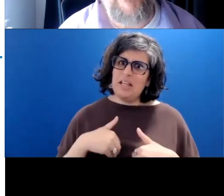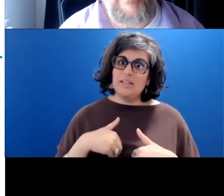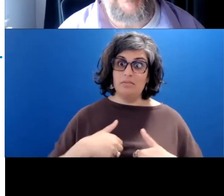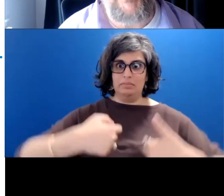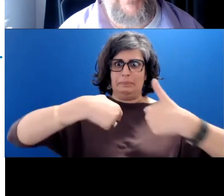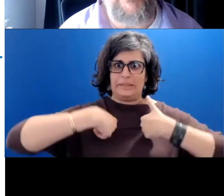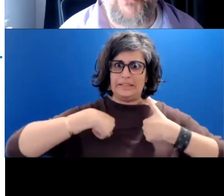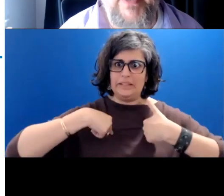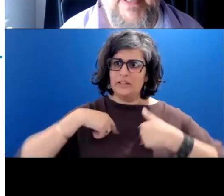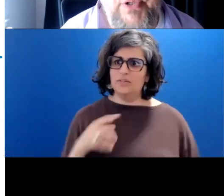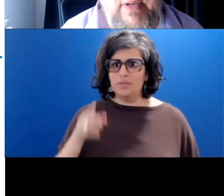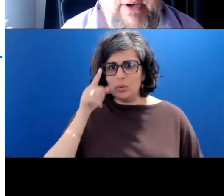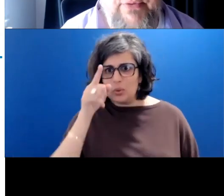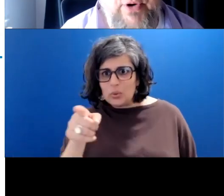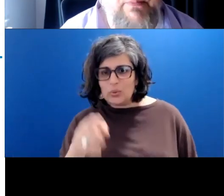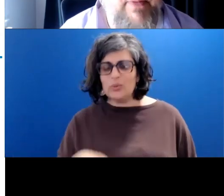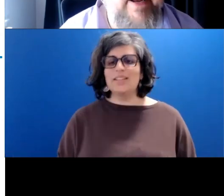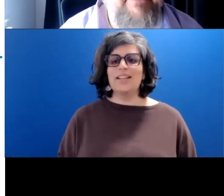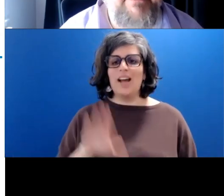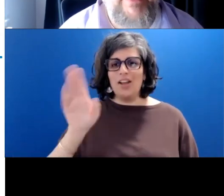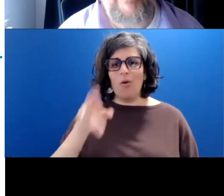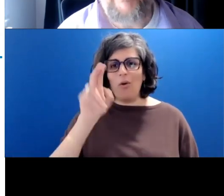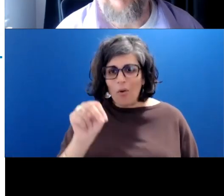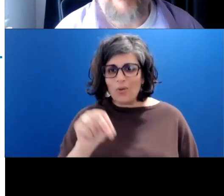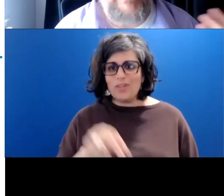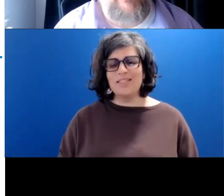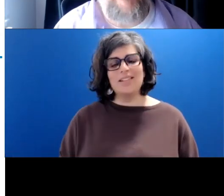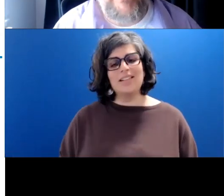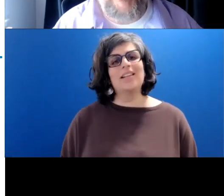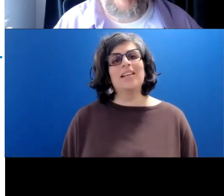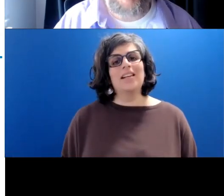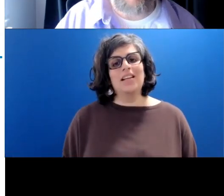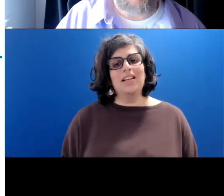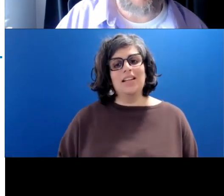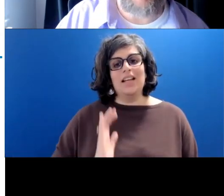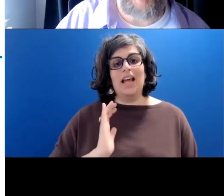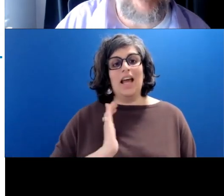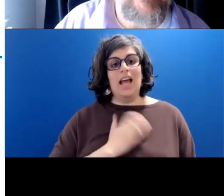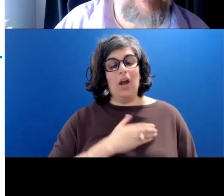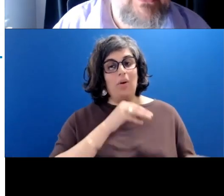Everybody should make their own decision about their own body. It's our physician's responsibility to make sure that